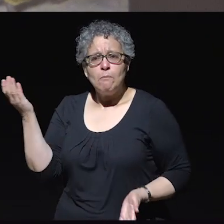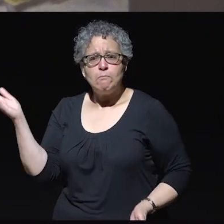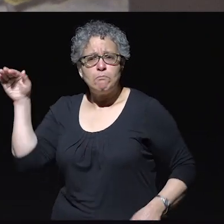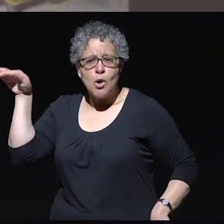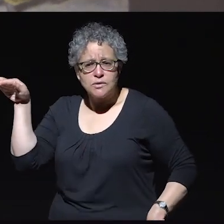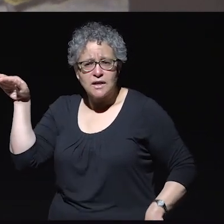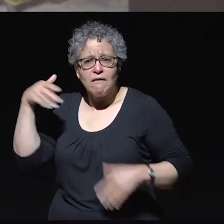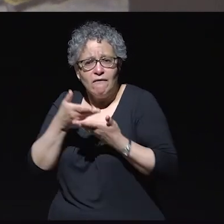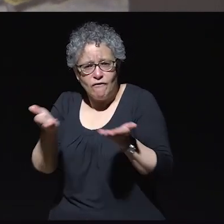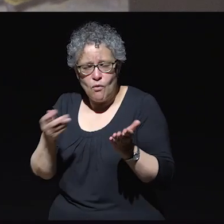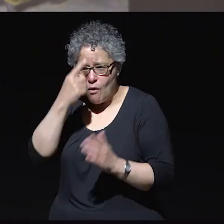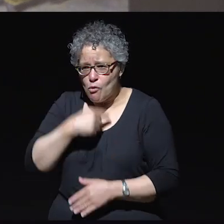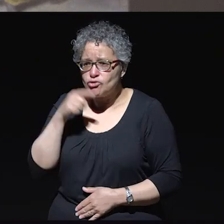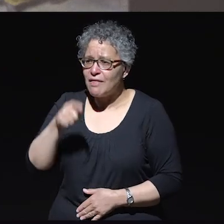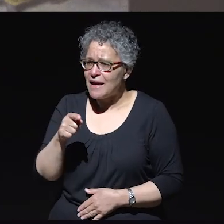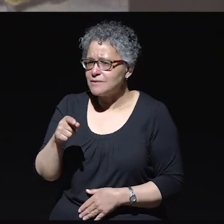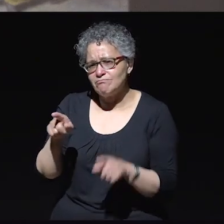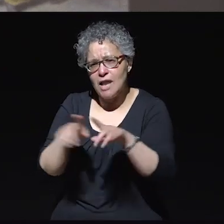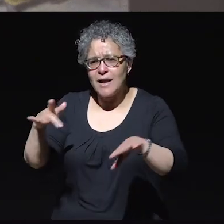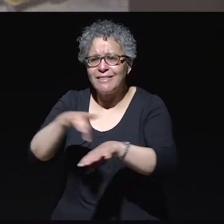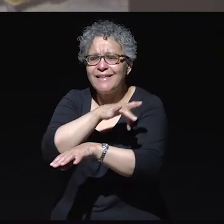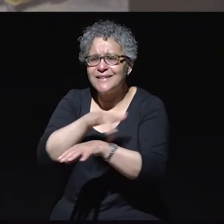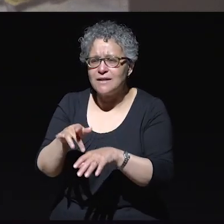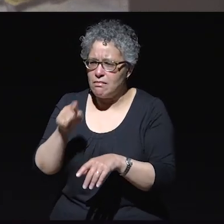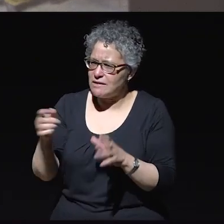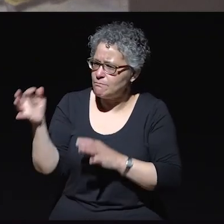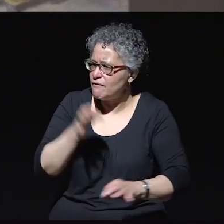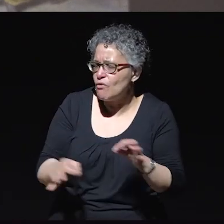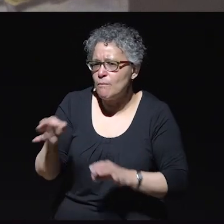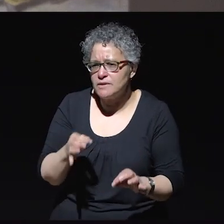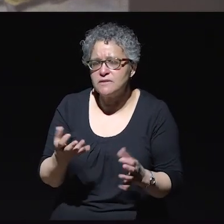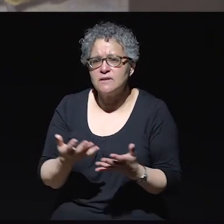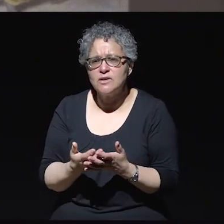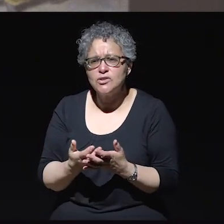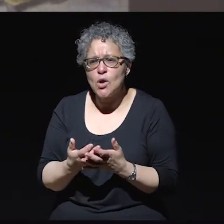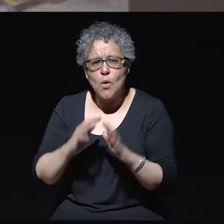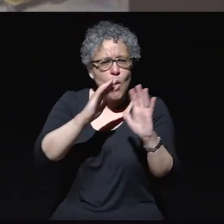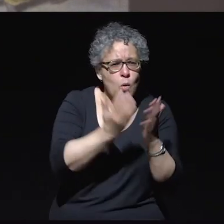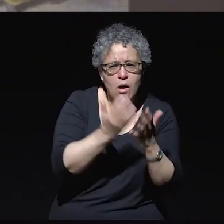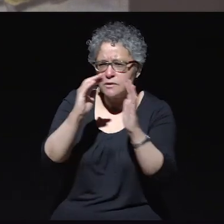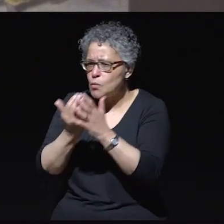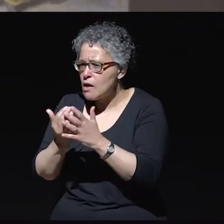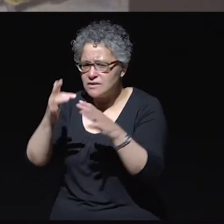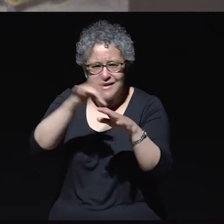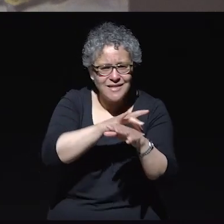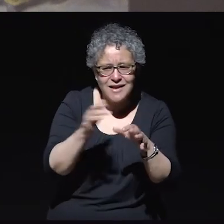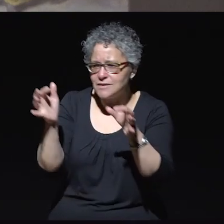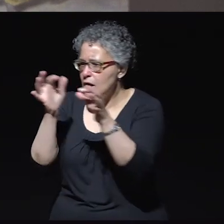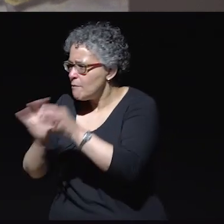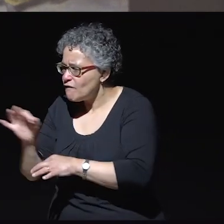was itself theatrical and a performance. So, I think the melding of these worlds of theatre, of performance, of art,